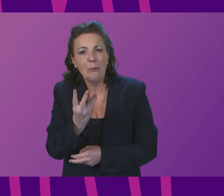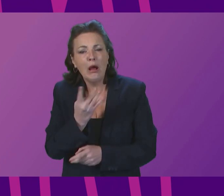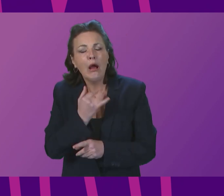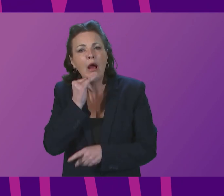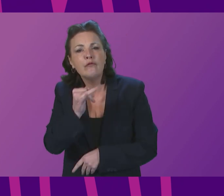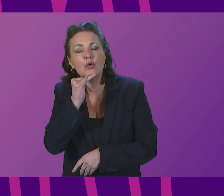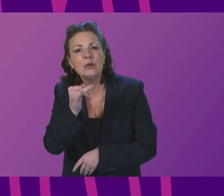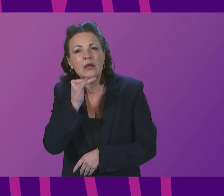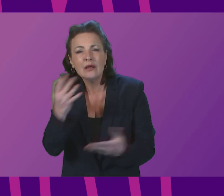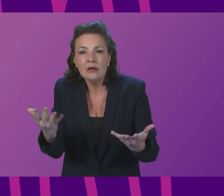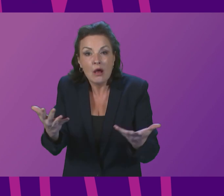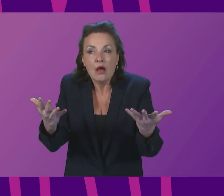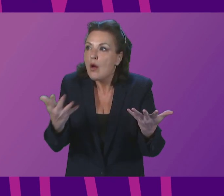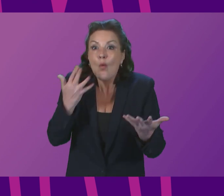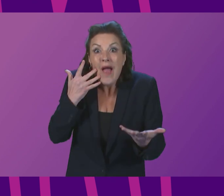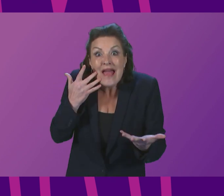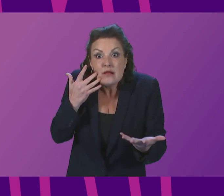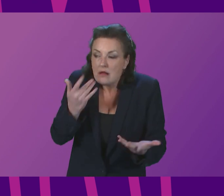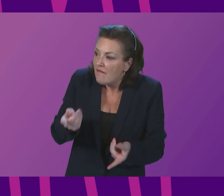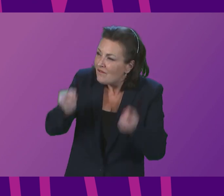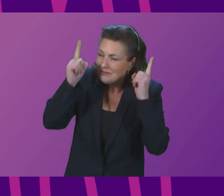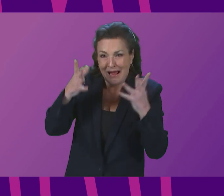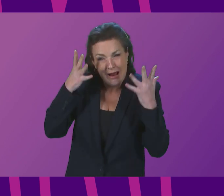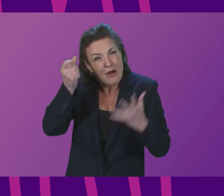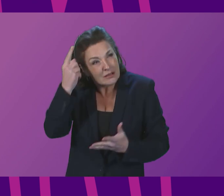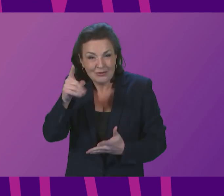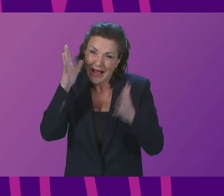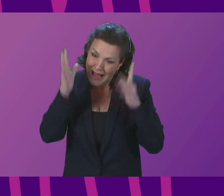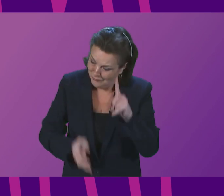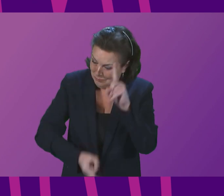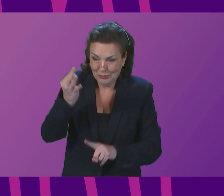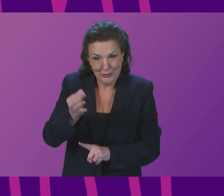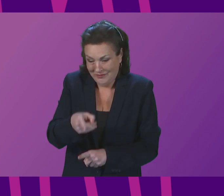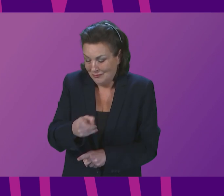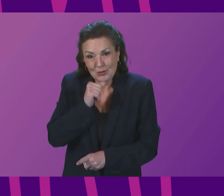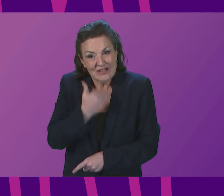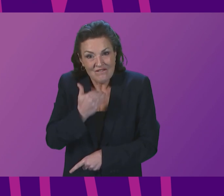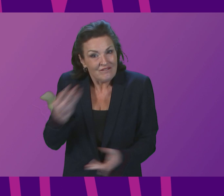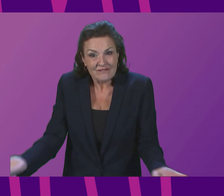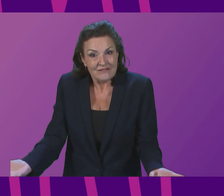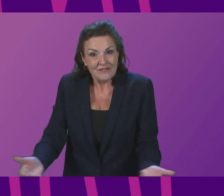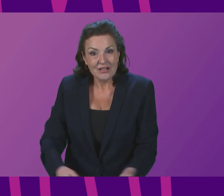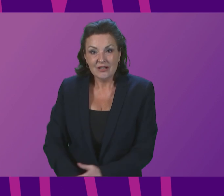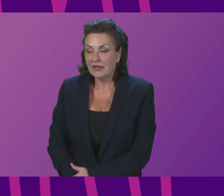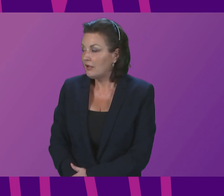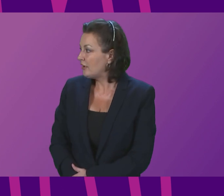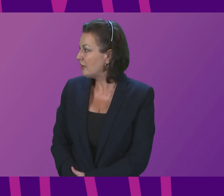When will the First Minister understand that she has to do better than that? Our flagship policy is the Scottish child payment, which, of course, Anas Sarwar and